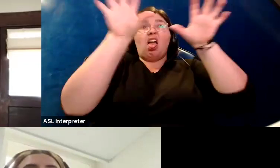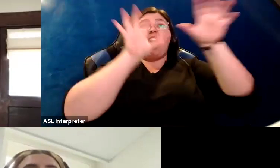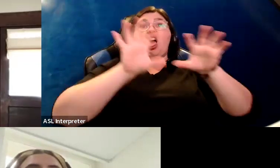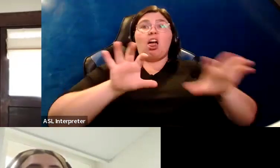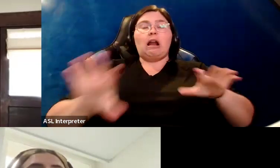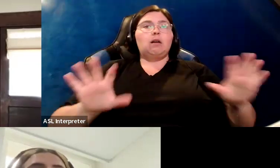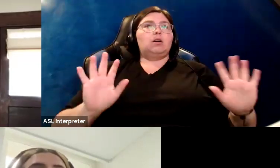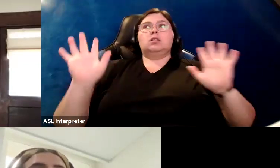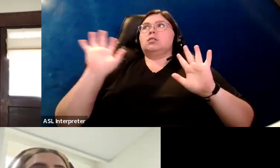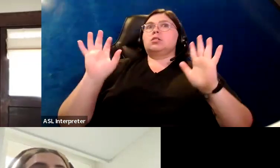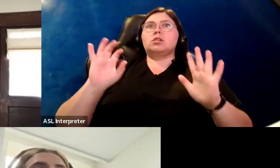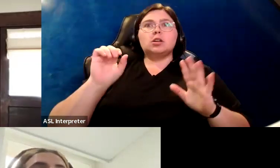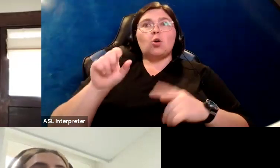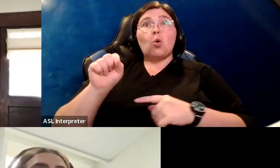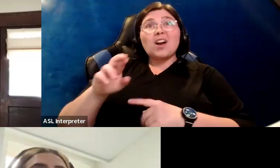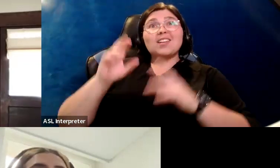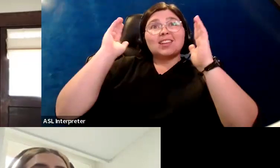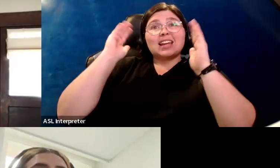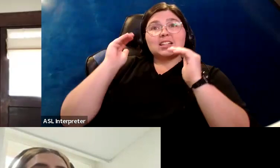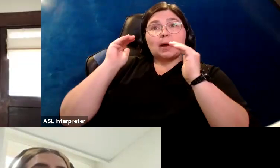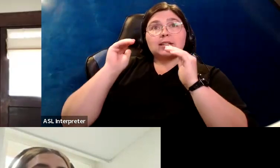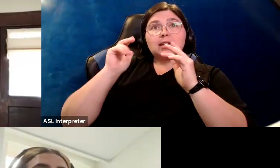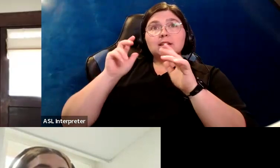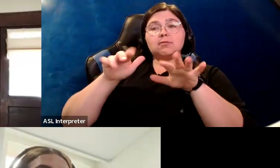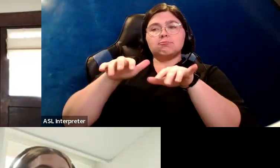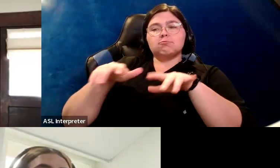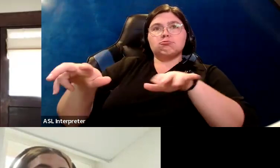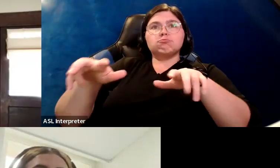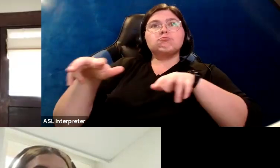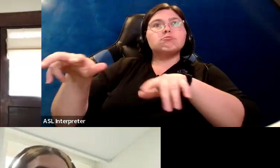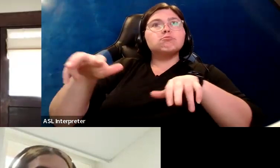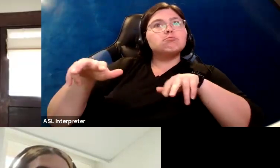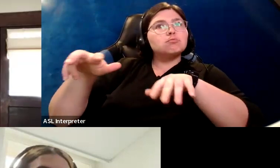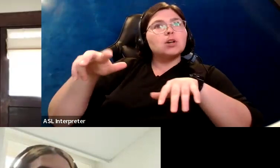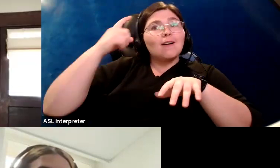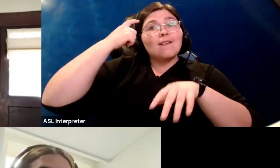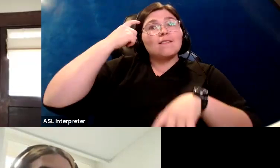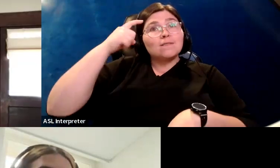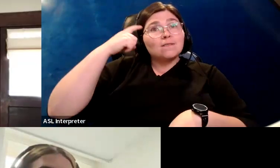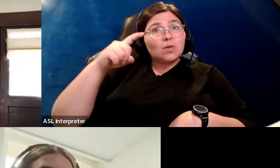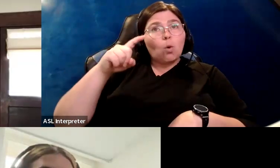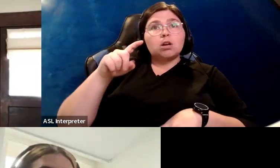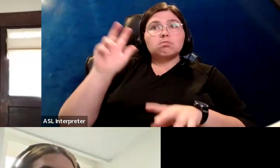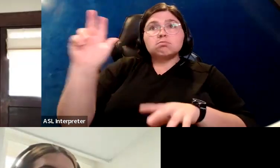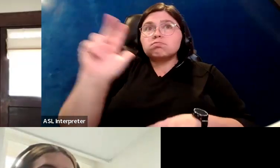to interact with the computer, with a keyboard and mouse and the screen.